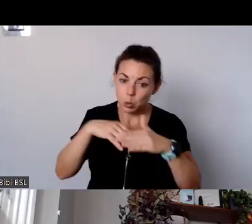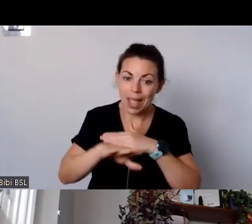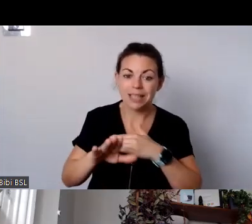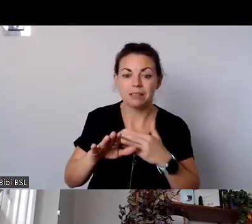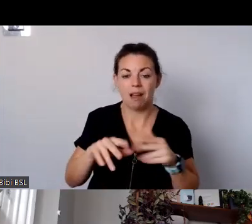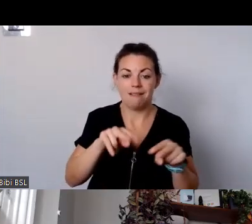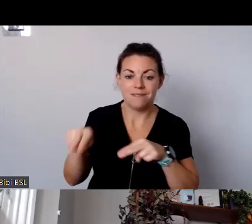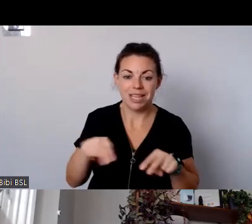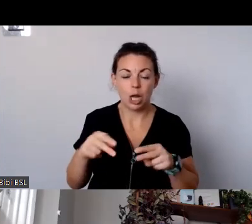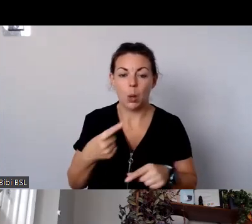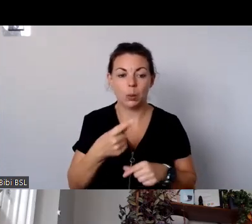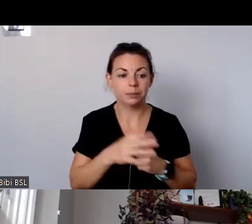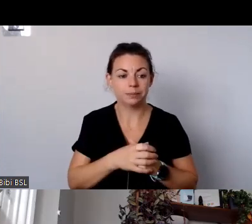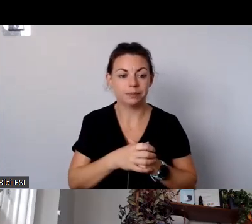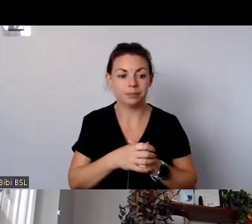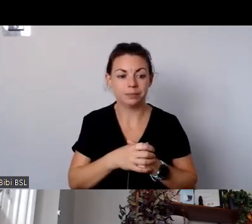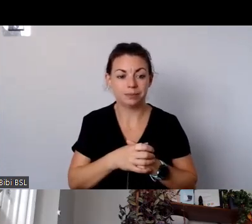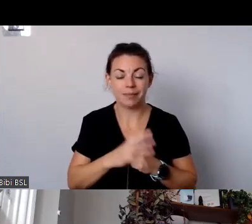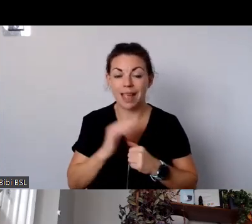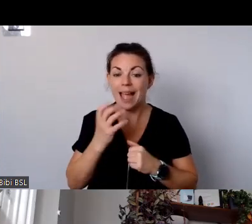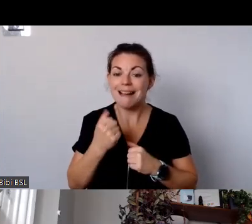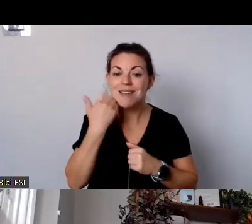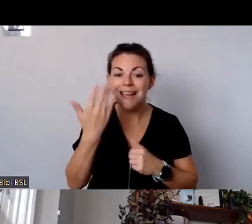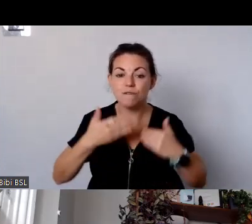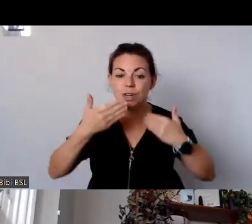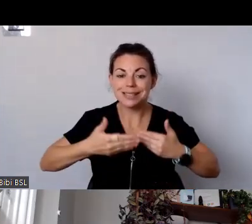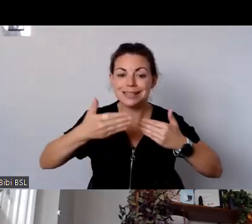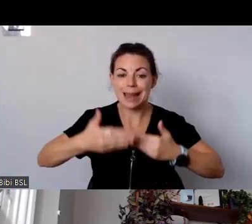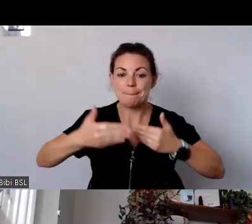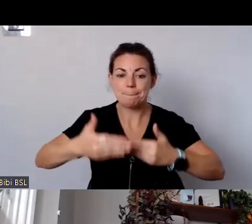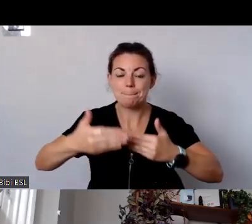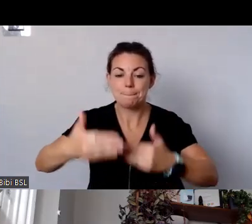where we show every single bit of the entry platform and talk you through it.